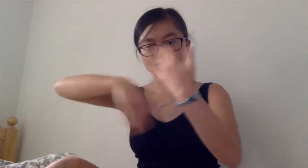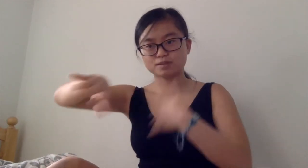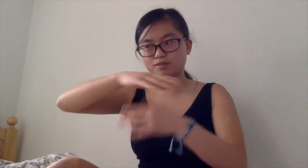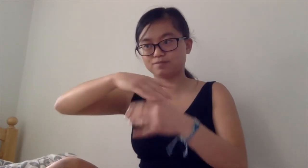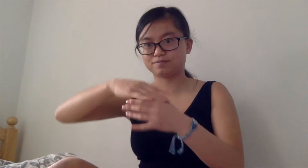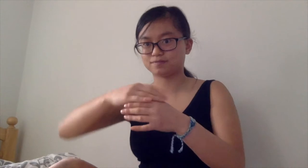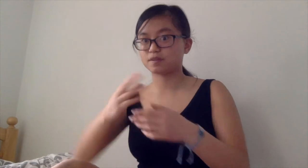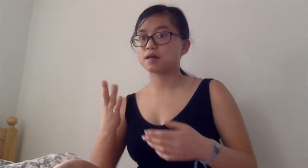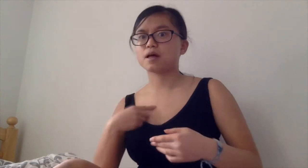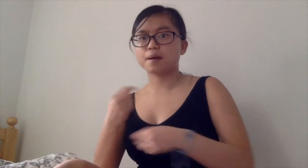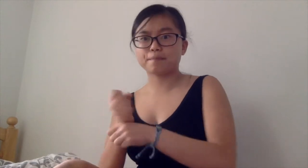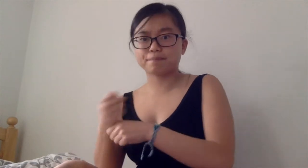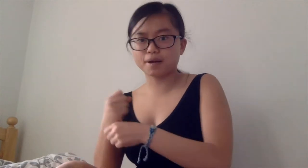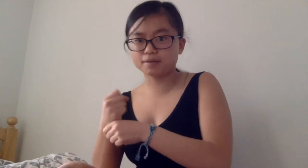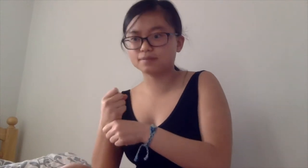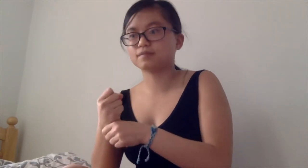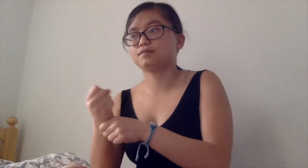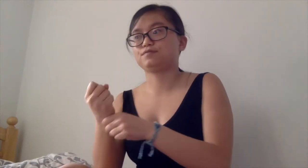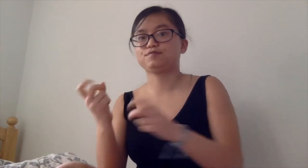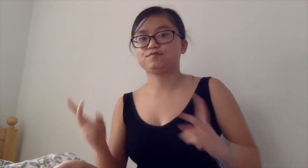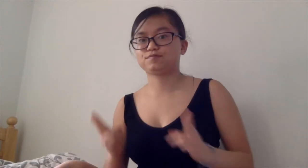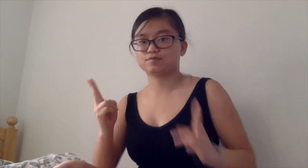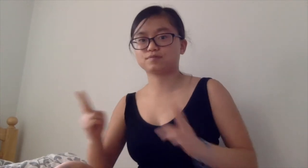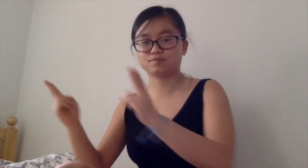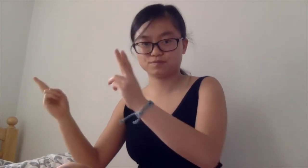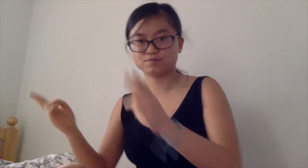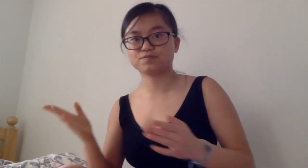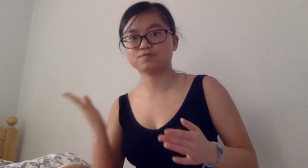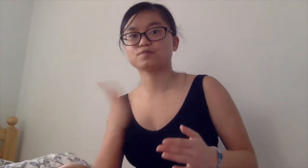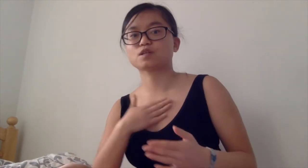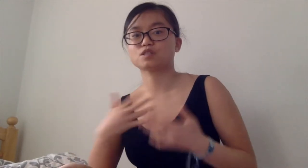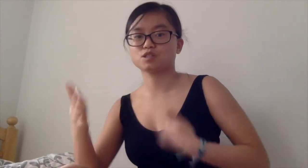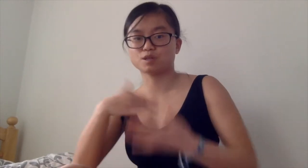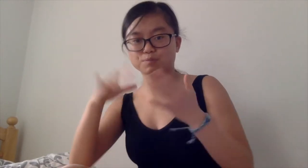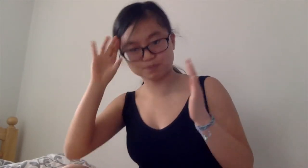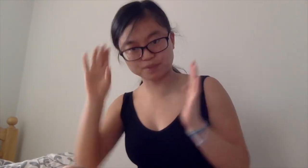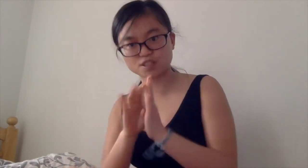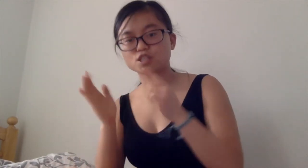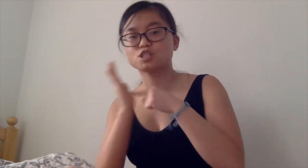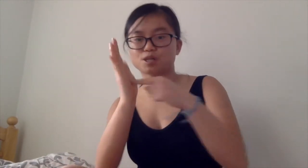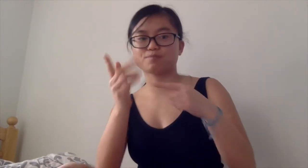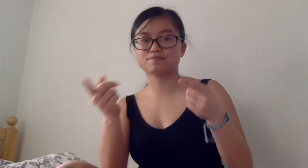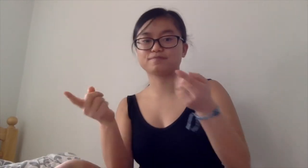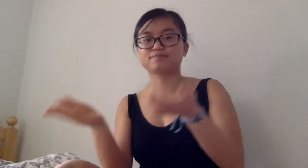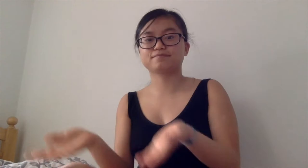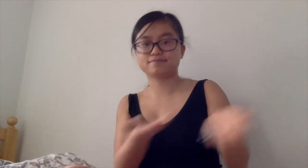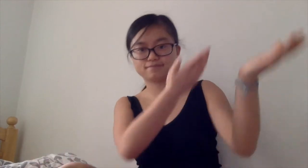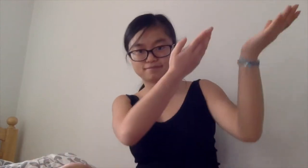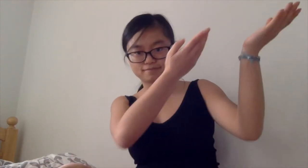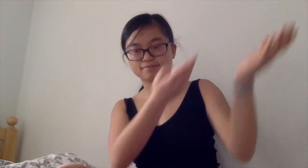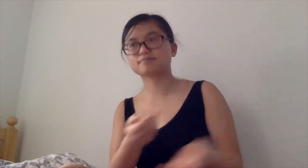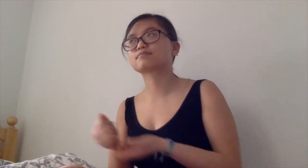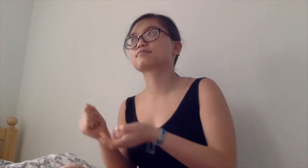social medial and I made an editor video to my social medial, I will show you my picture there.